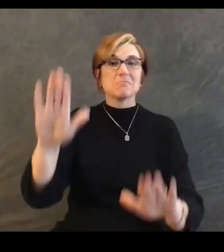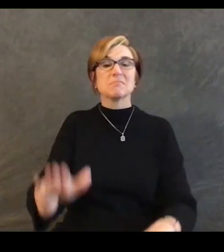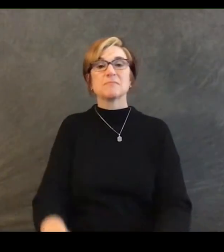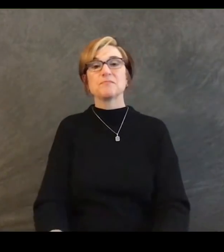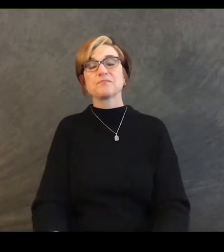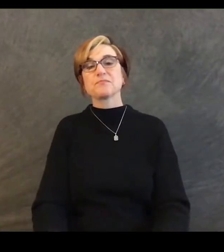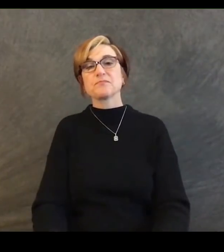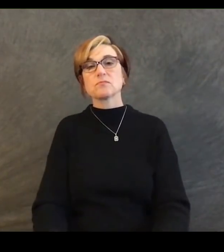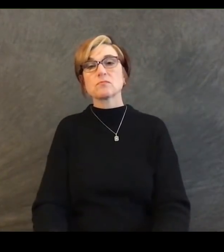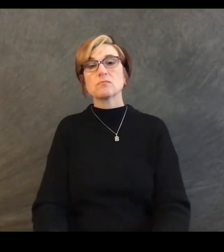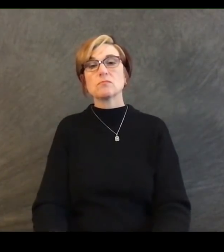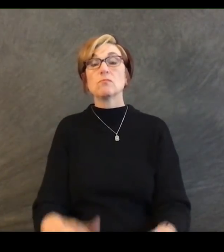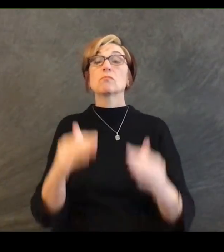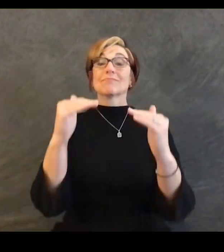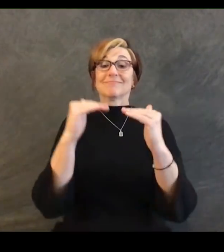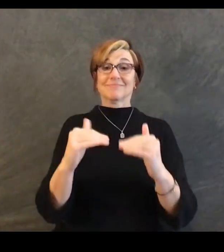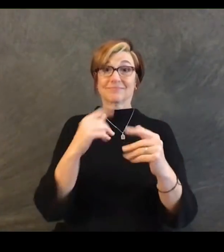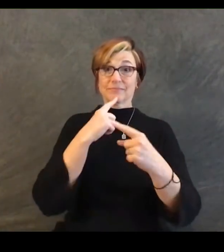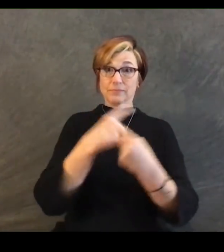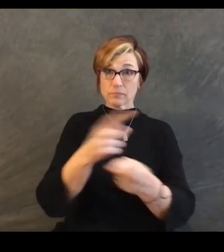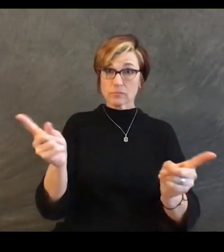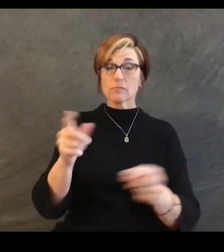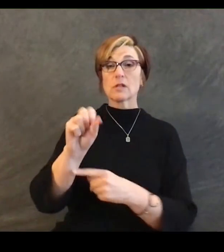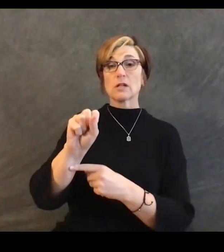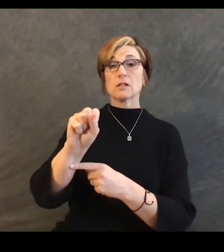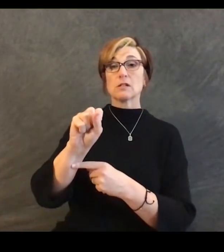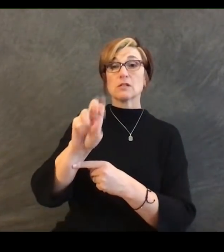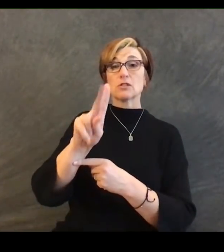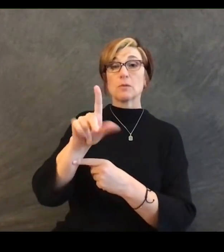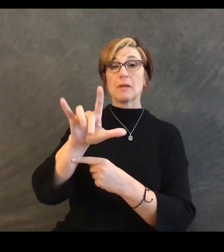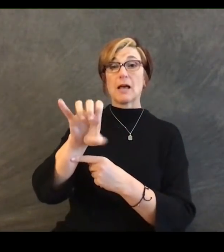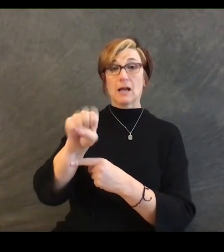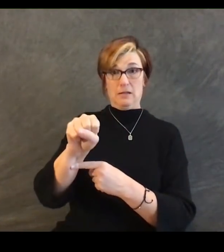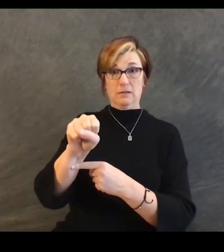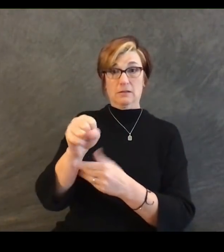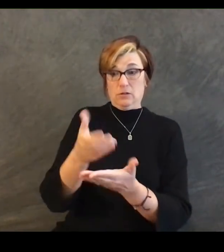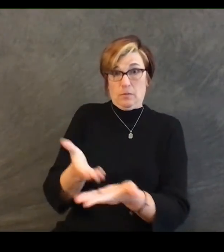and supplies and we have a lot of numbers I'm going to let Mike Pence